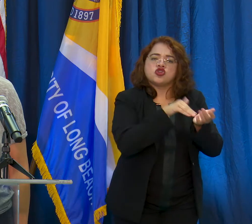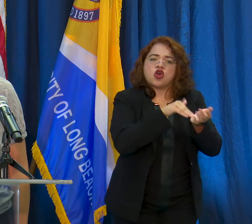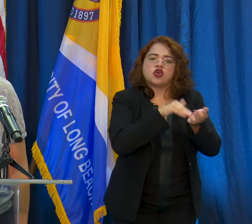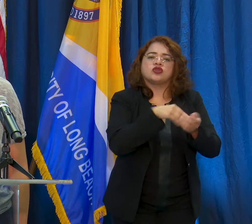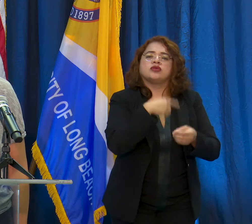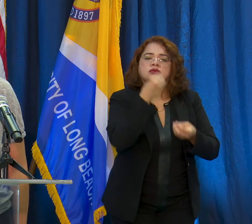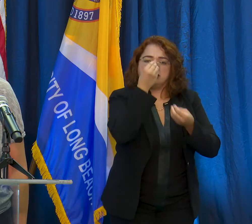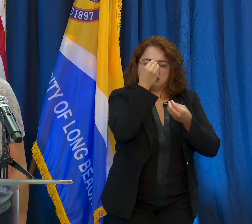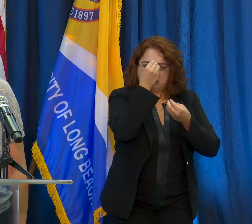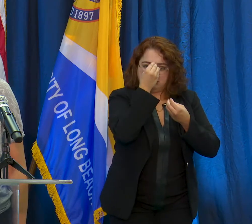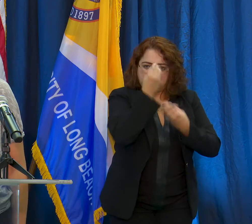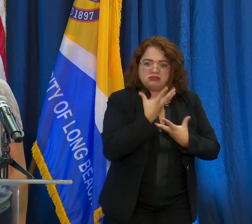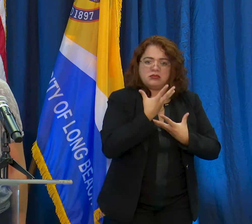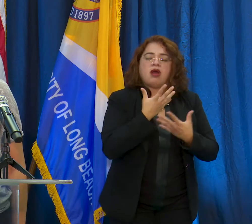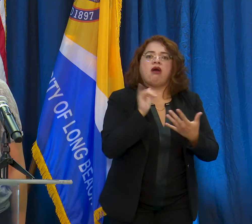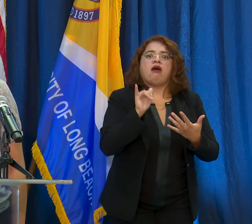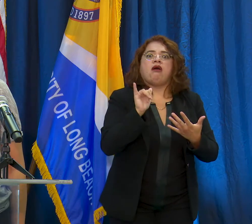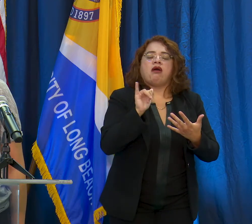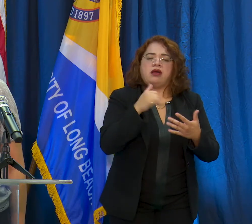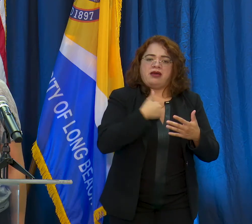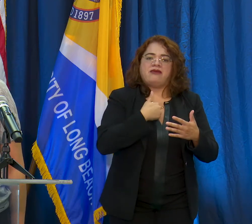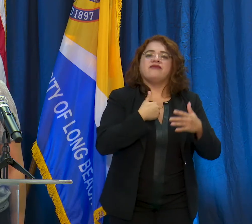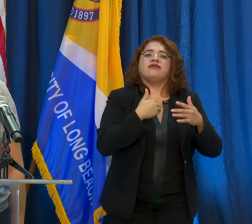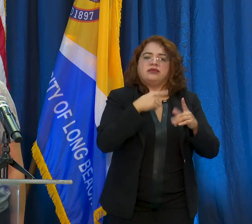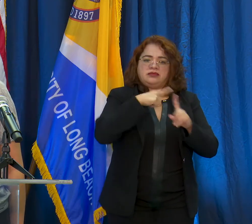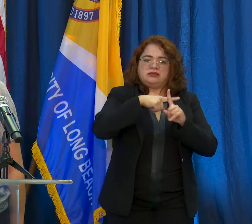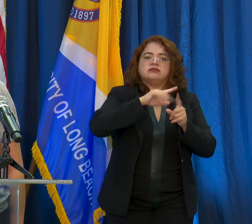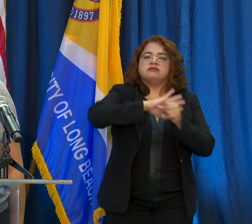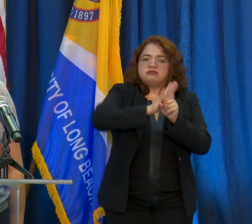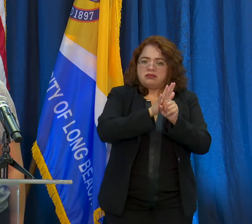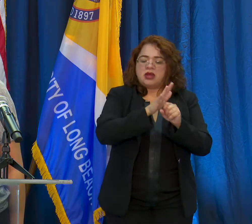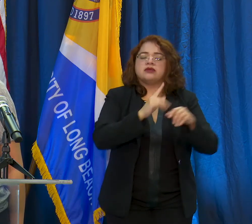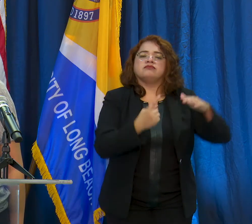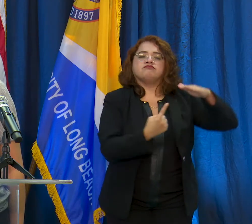Individuals who are required to isolate must stay in their residence